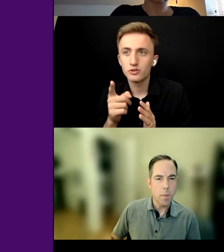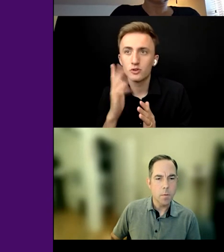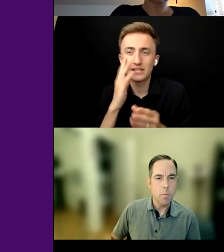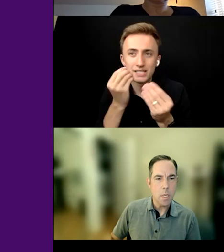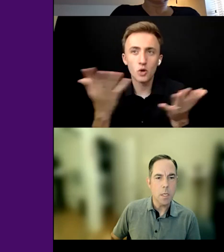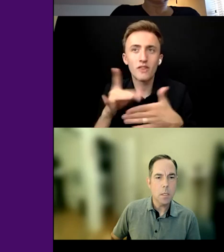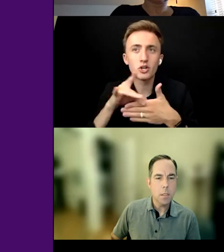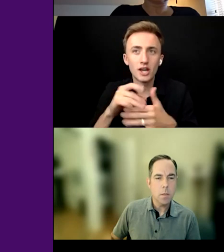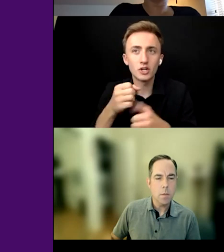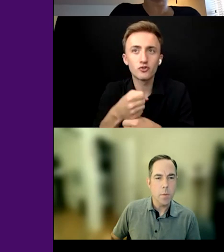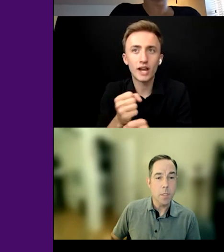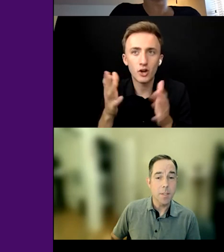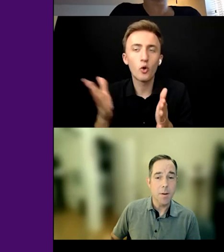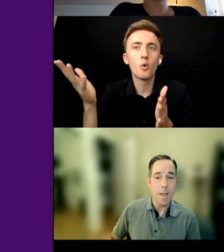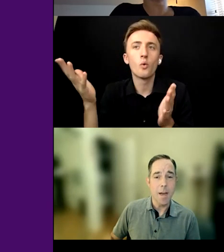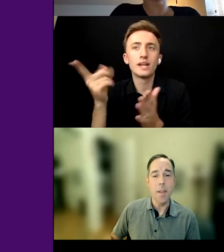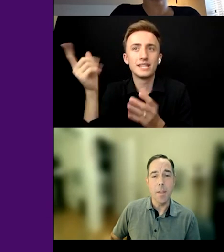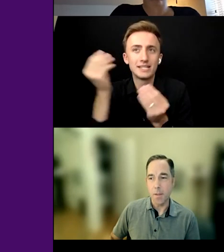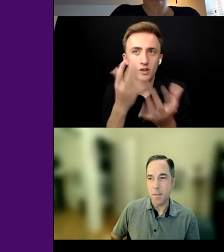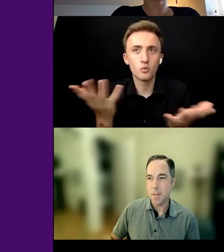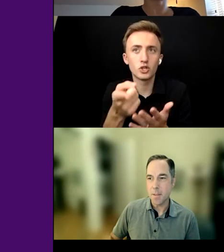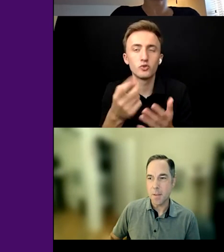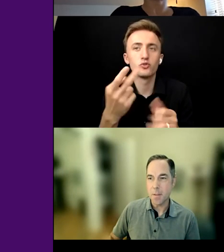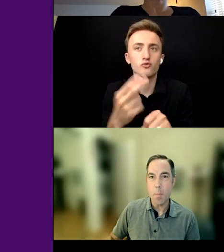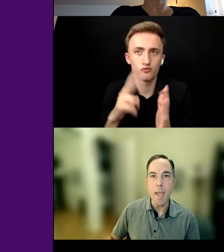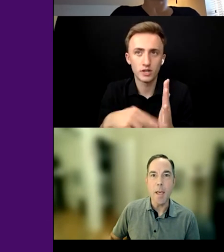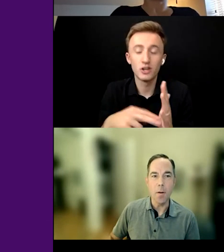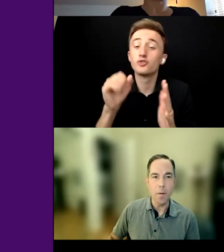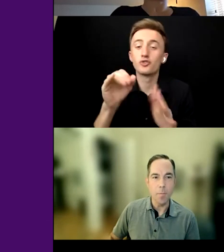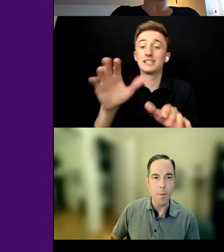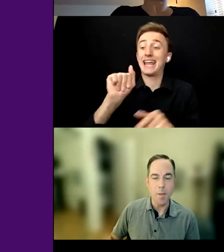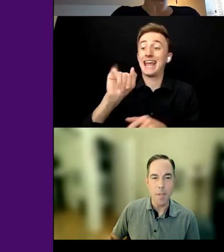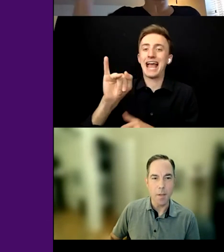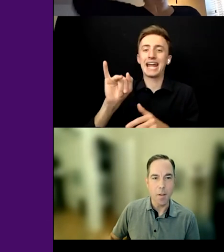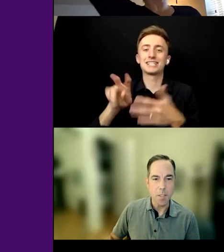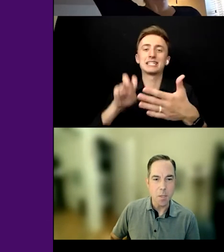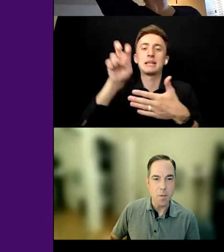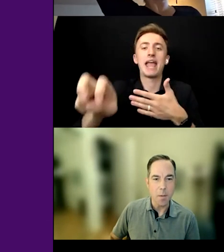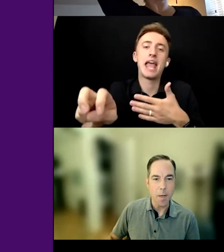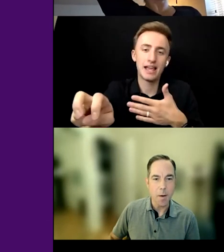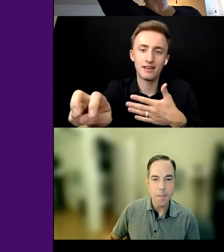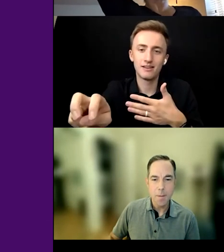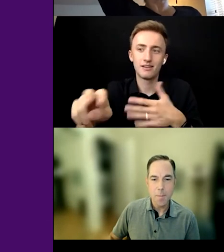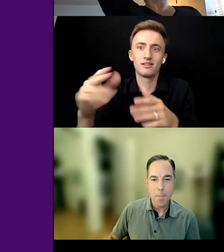you to read? So is there an AI that is a step ahead of the technologies that you talked about?